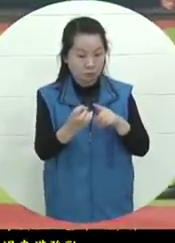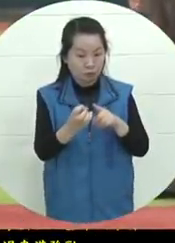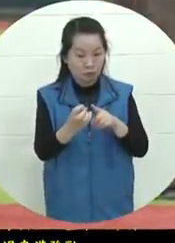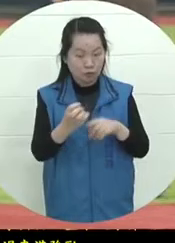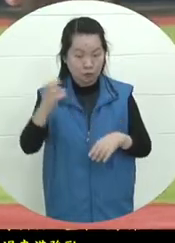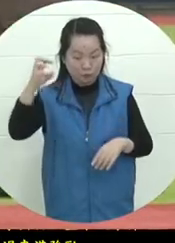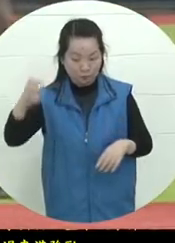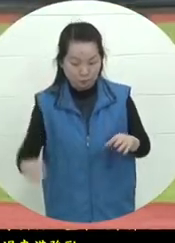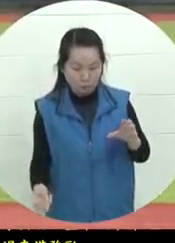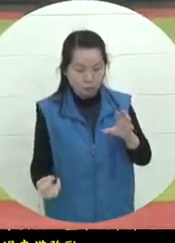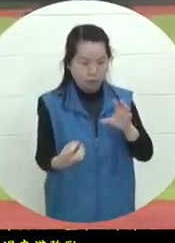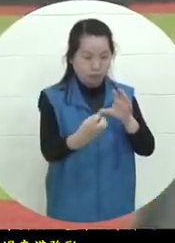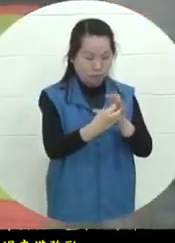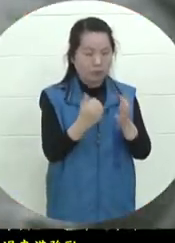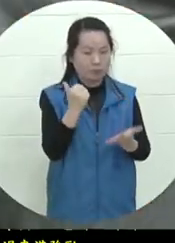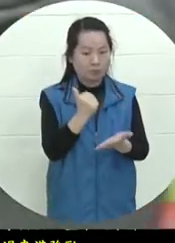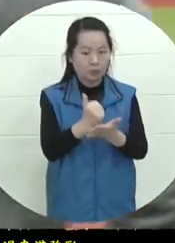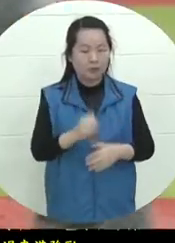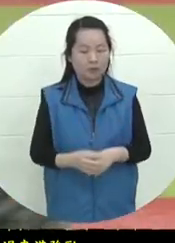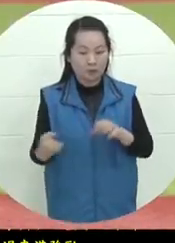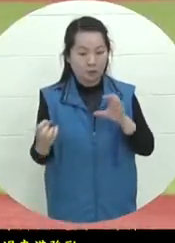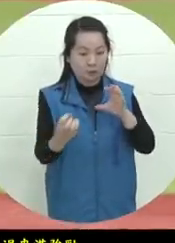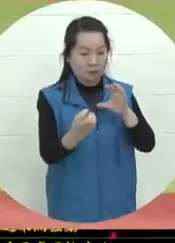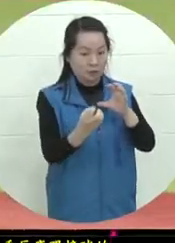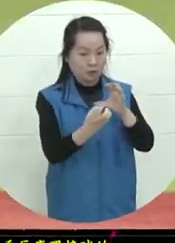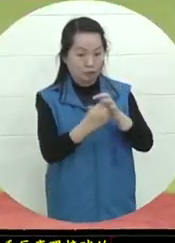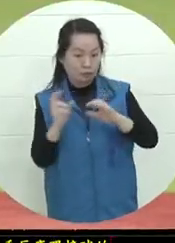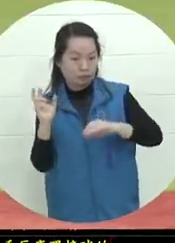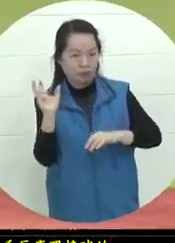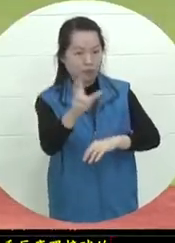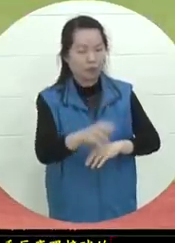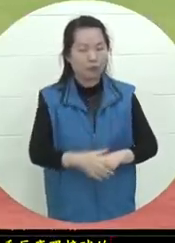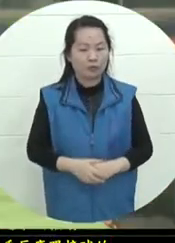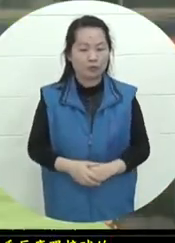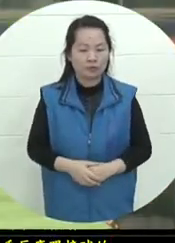are very good, so there is no problem in passing the ball smoothly after receiving it. One is out.